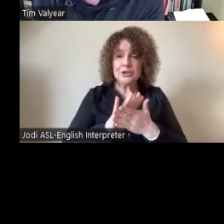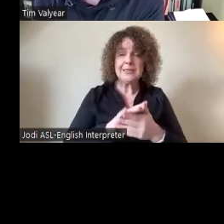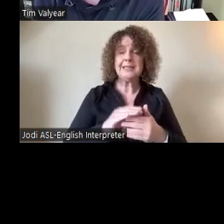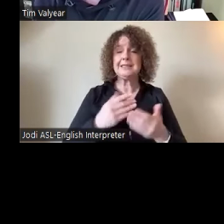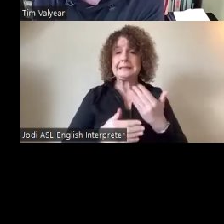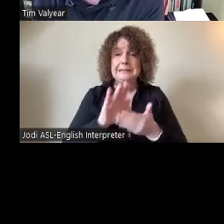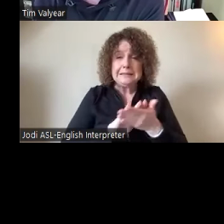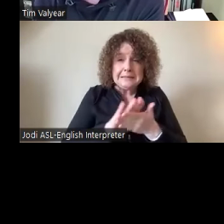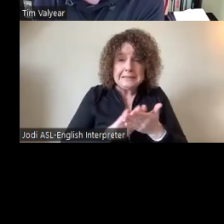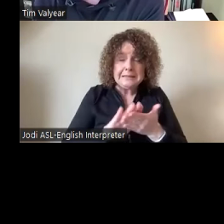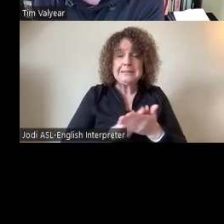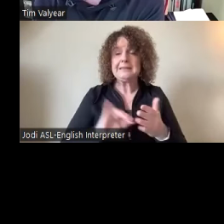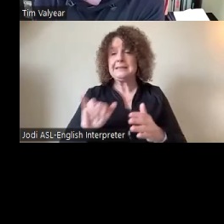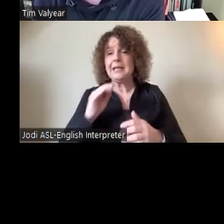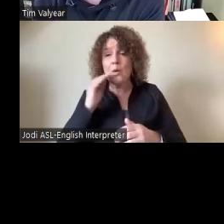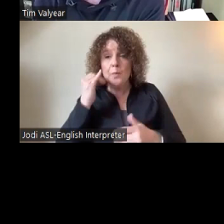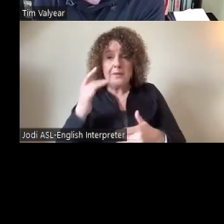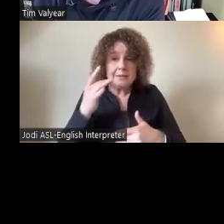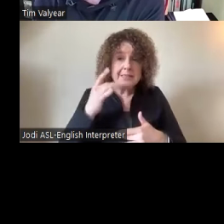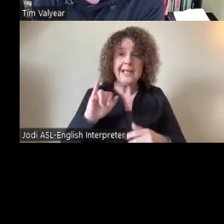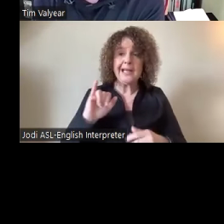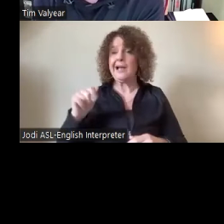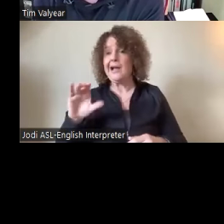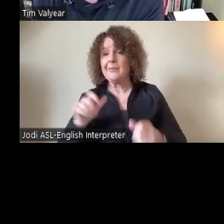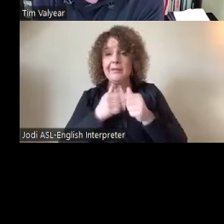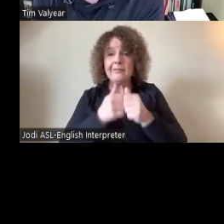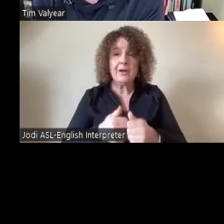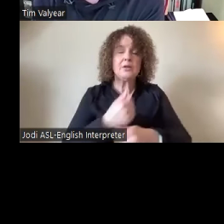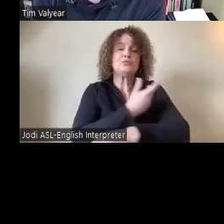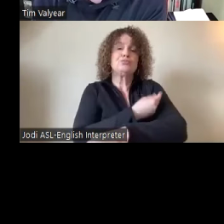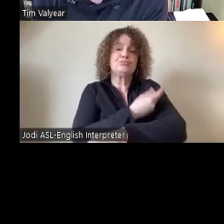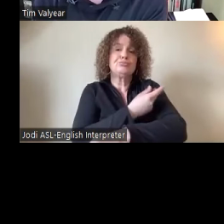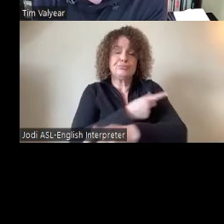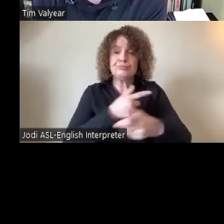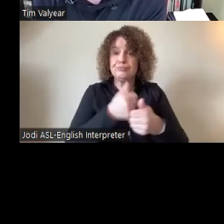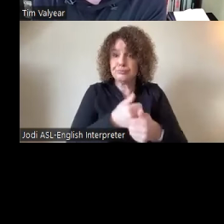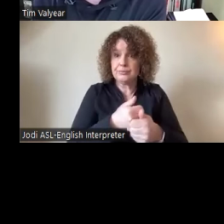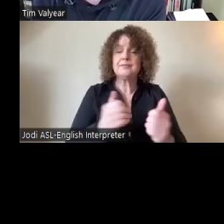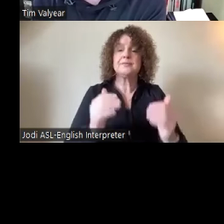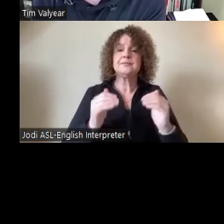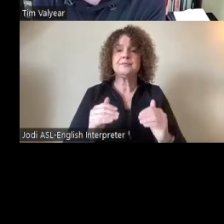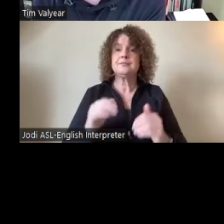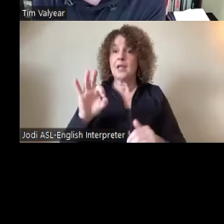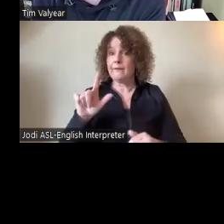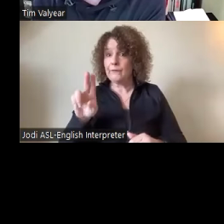. So summary of key points. The Swiss cheese, good hand hygiene, stay home if you 're sick, follow the